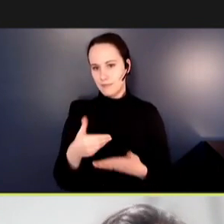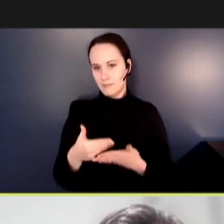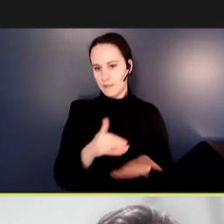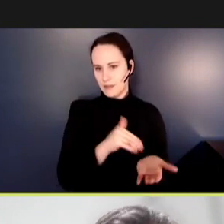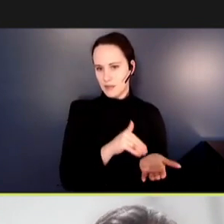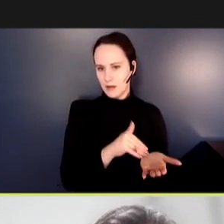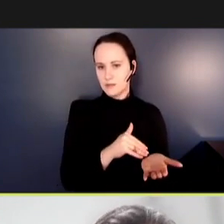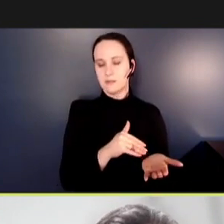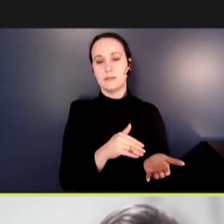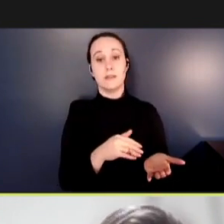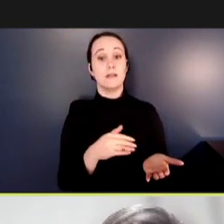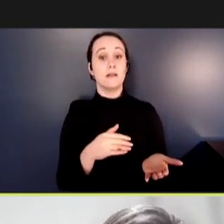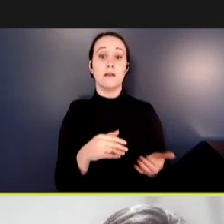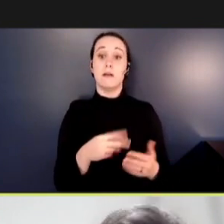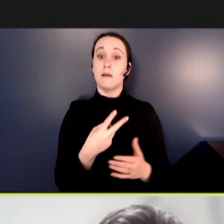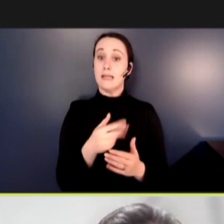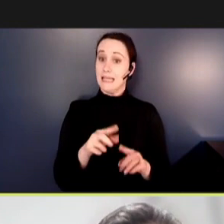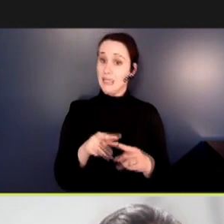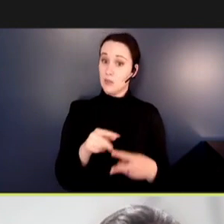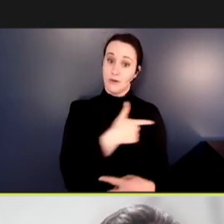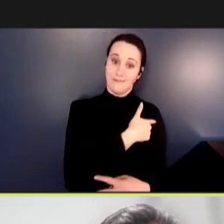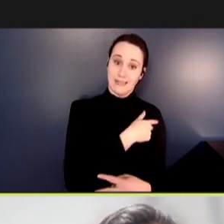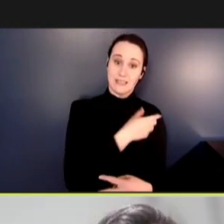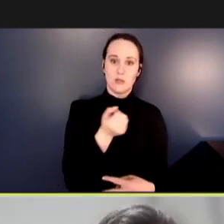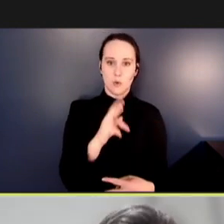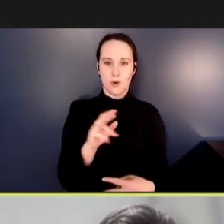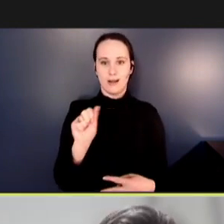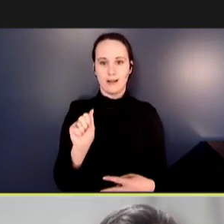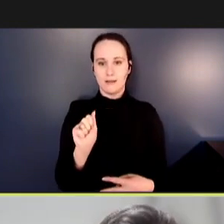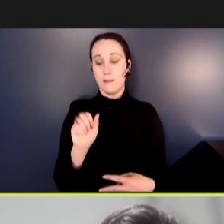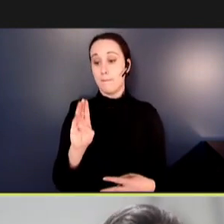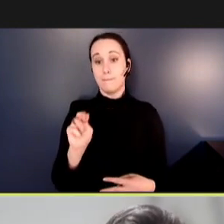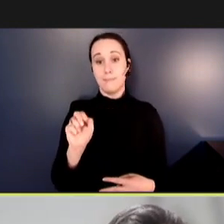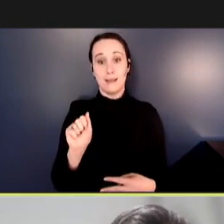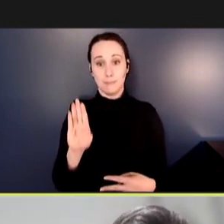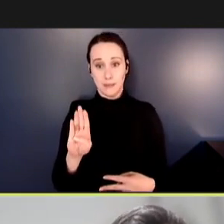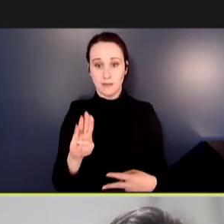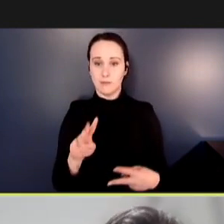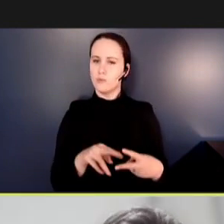to create best practice advisories so that in the electronic records you would have an